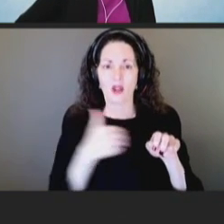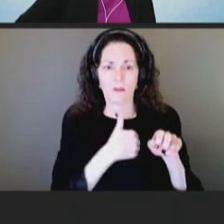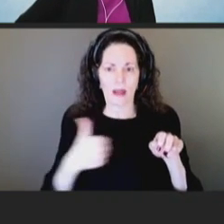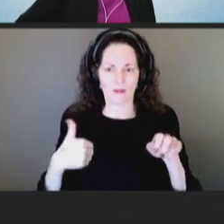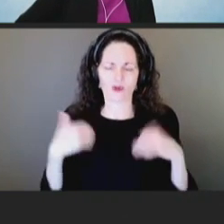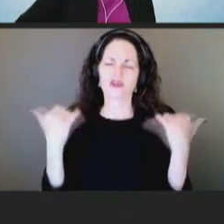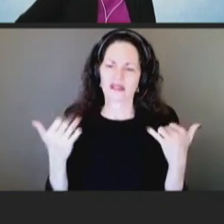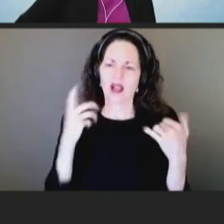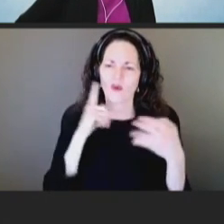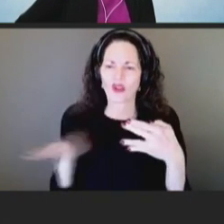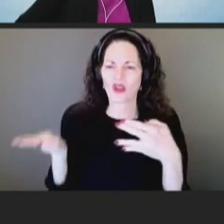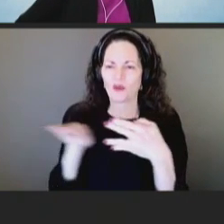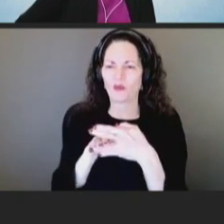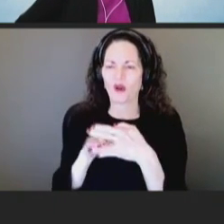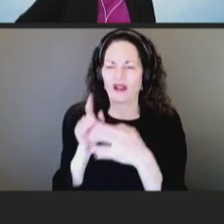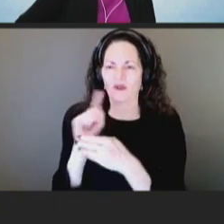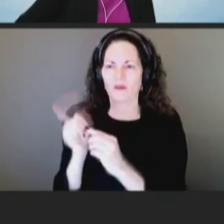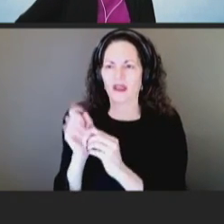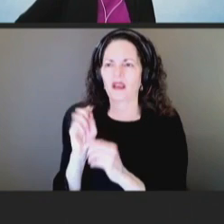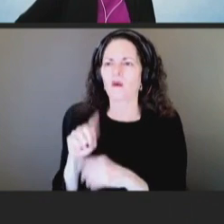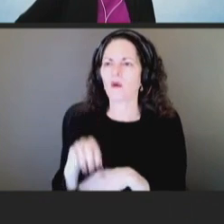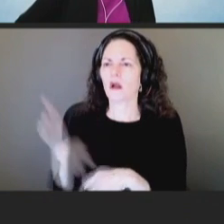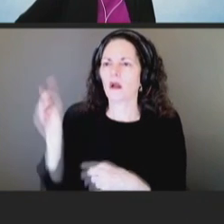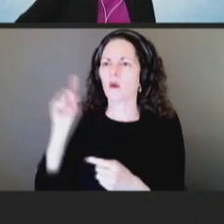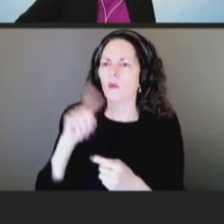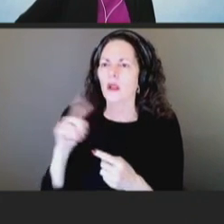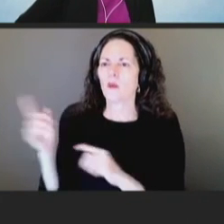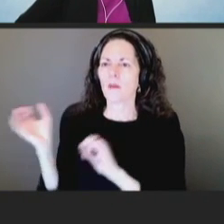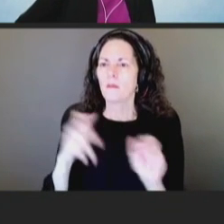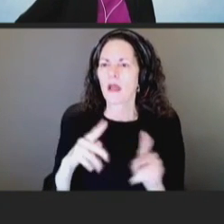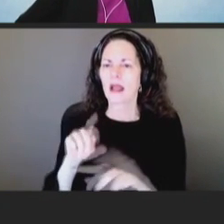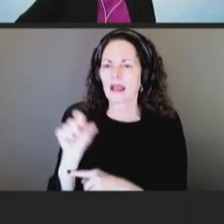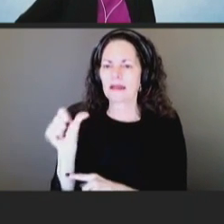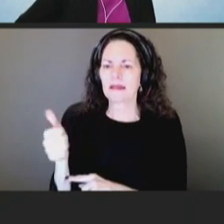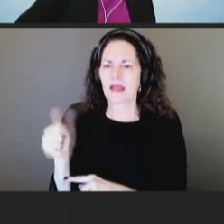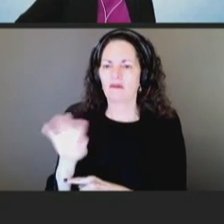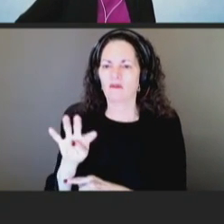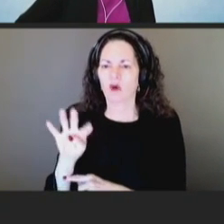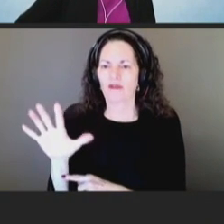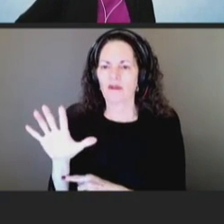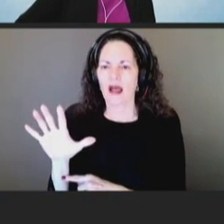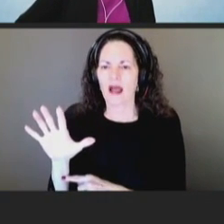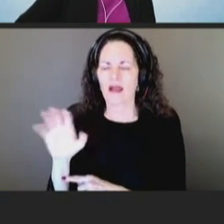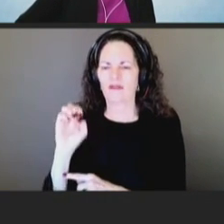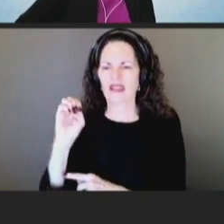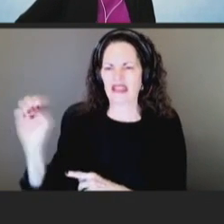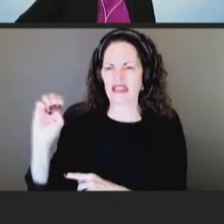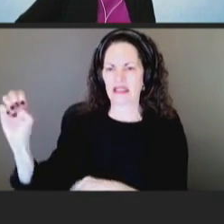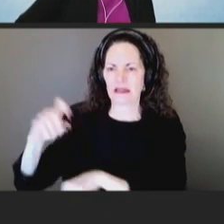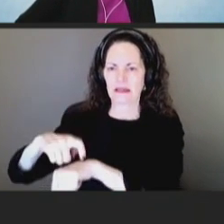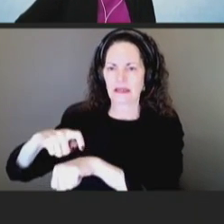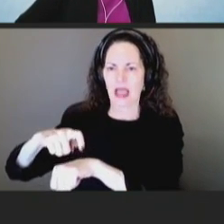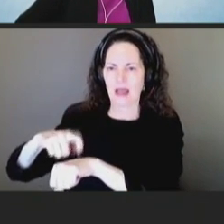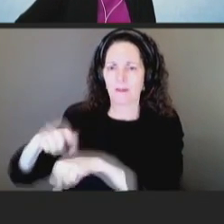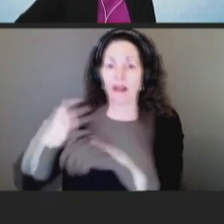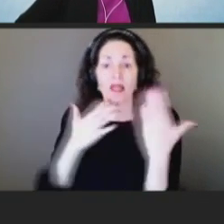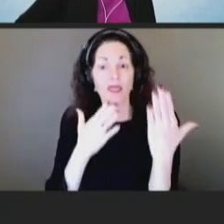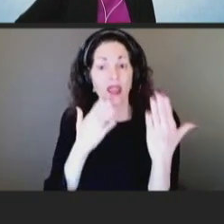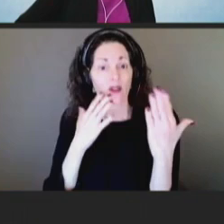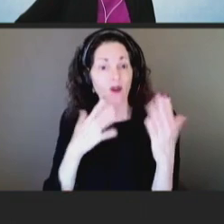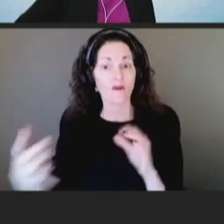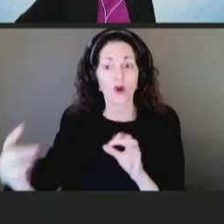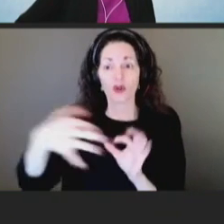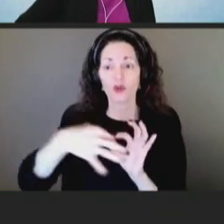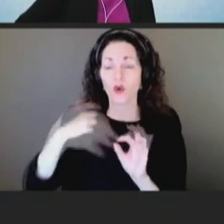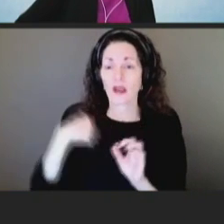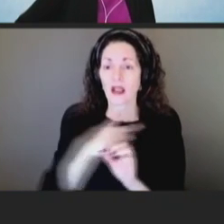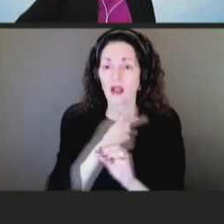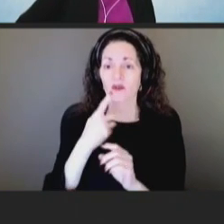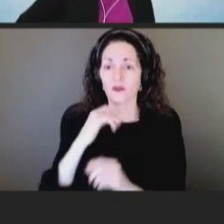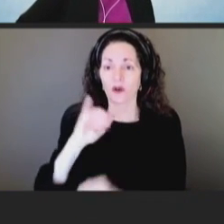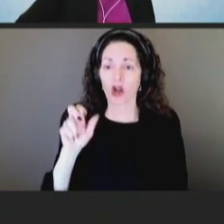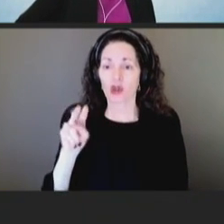to step away until 10:45 a.m. Eastern Time. Thank you for joining us for our June 2024 NVAC meeting.